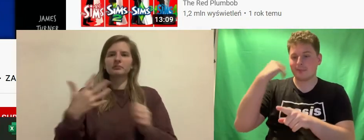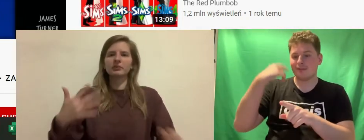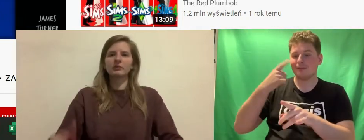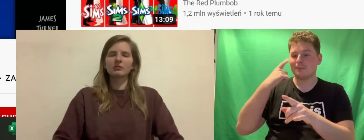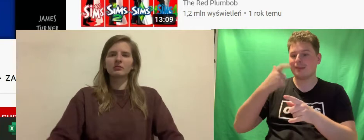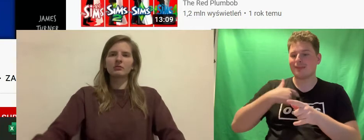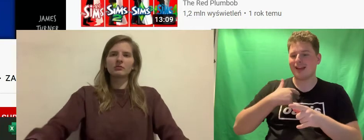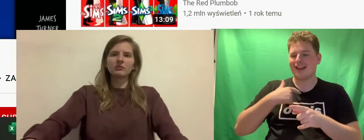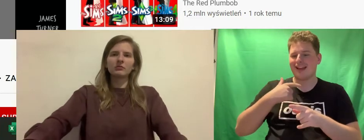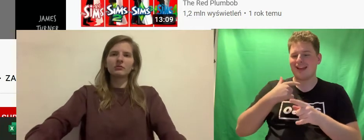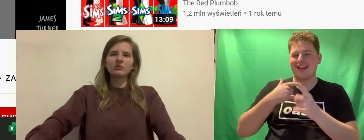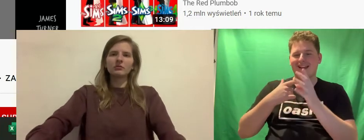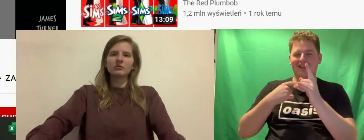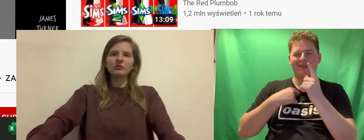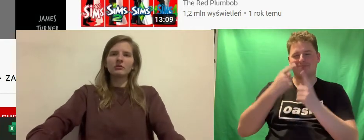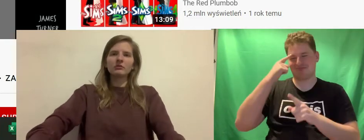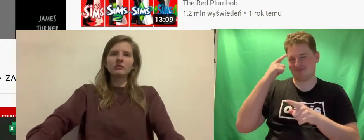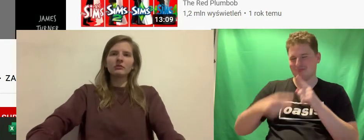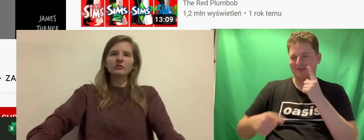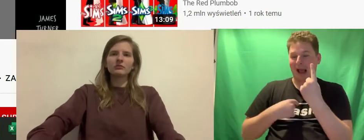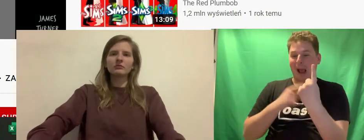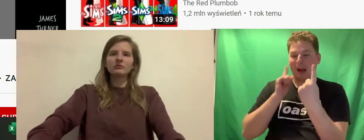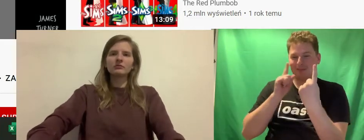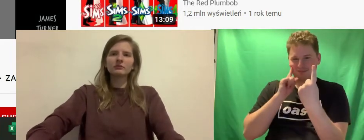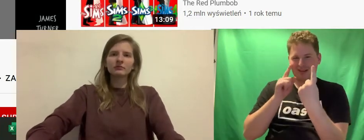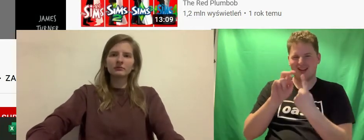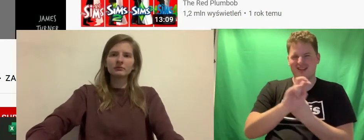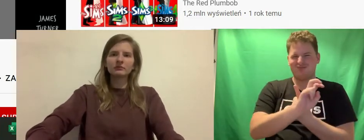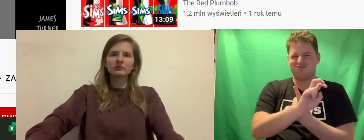A: and not only about the generation, also one guy could be said that he was factory sperm.